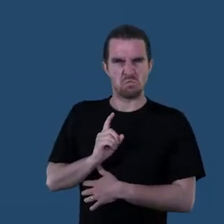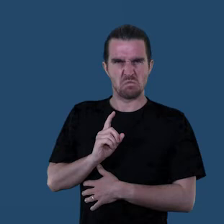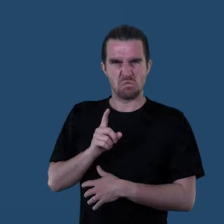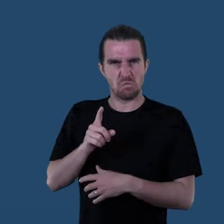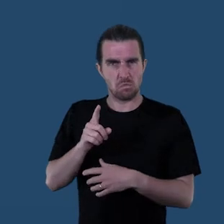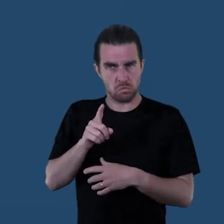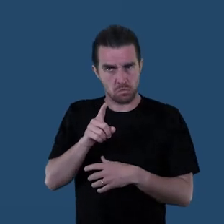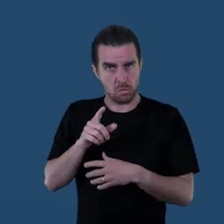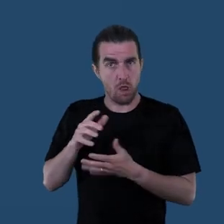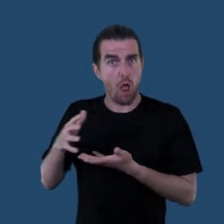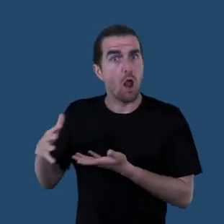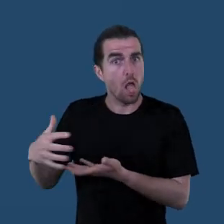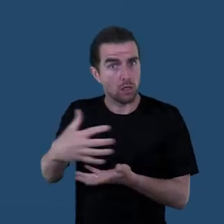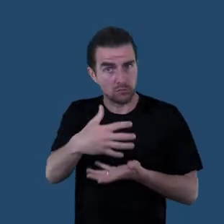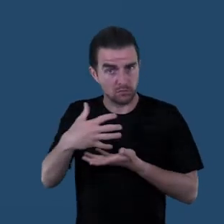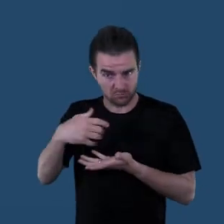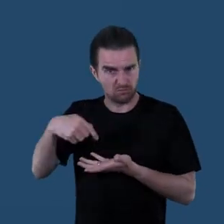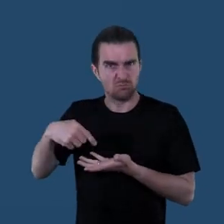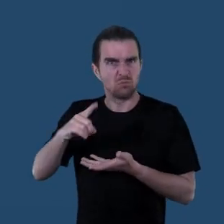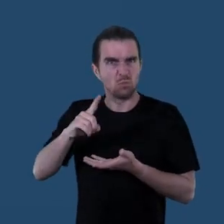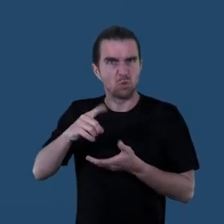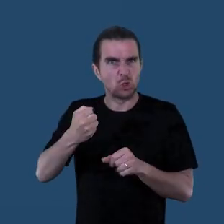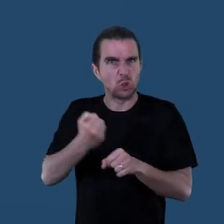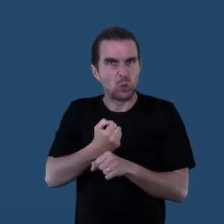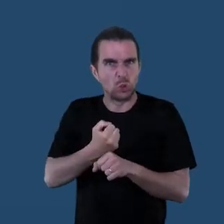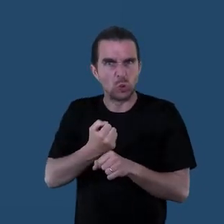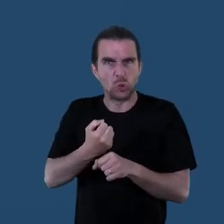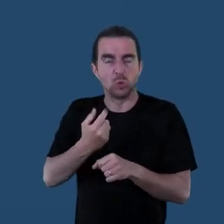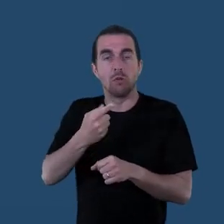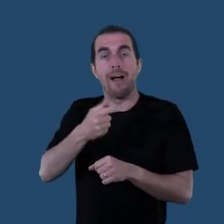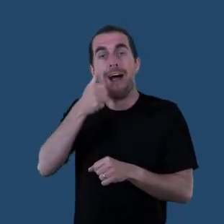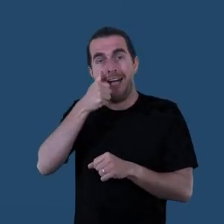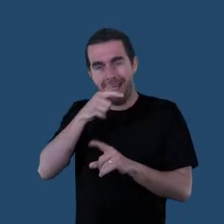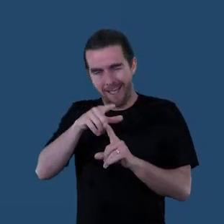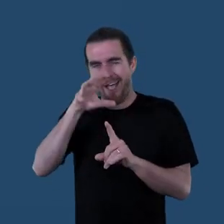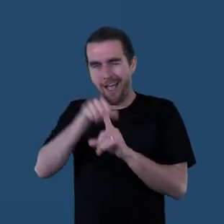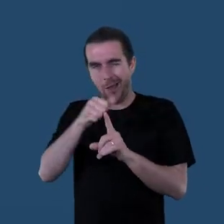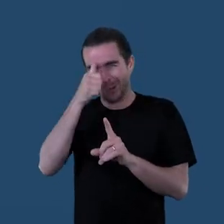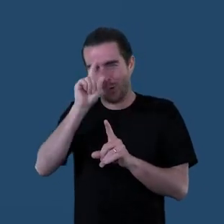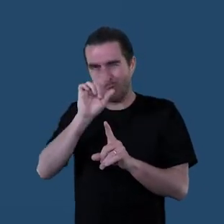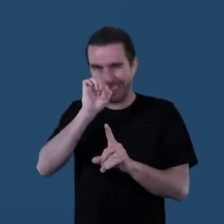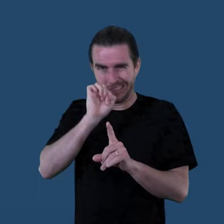how you use that collection because it's one thing to identify what something is,